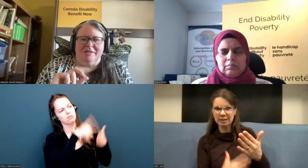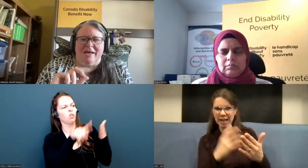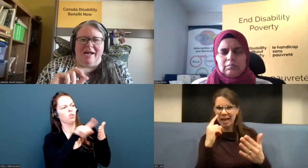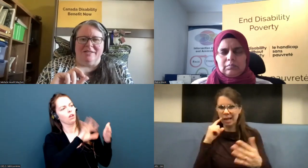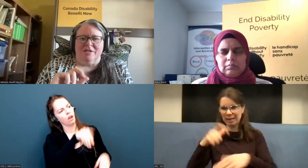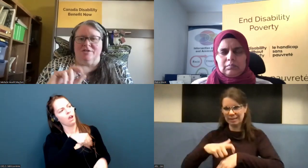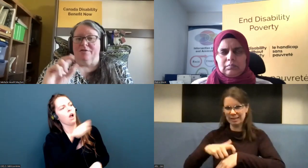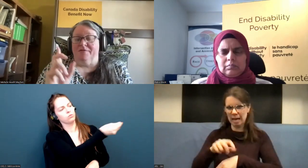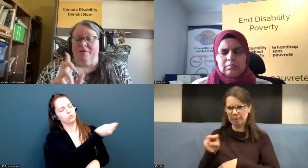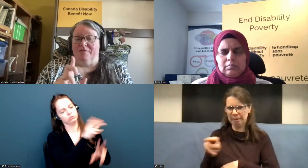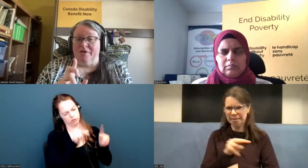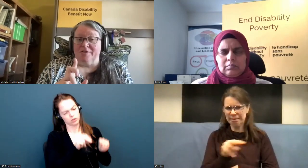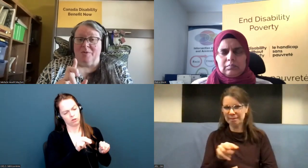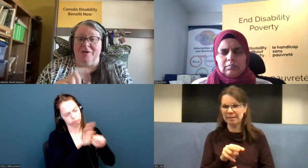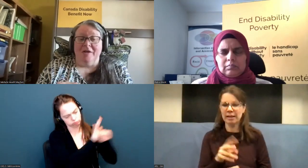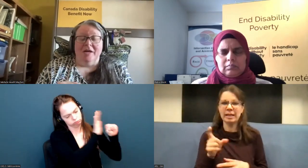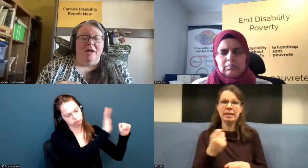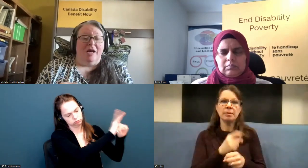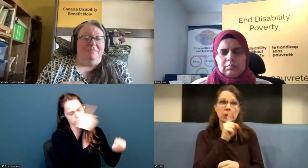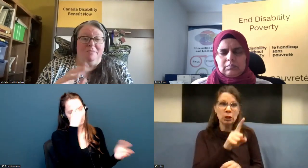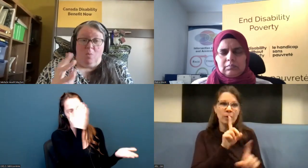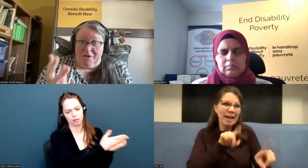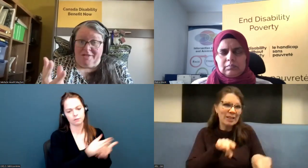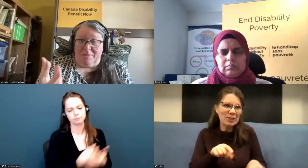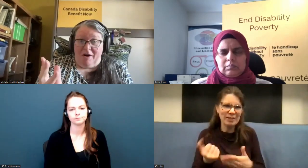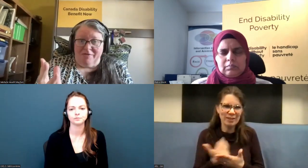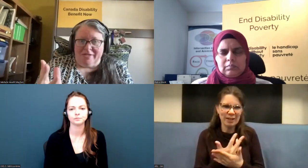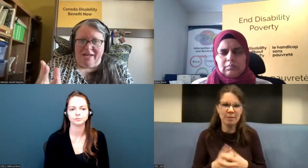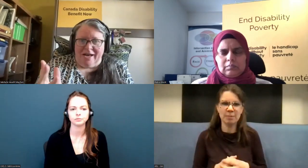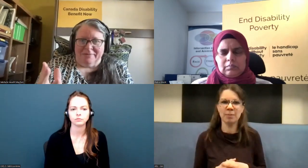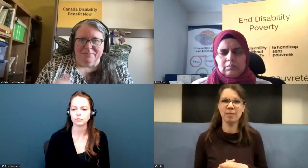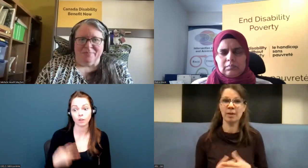TO ANSWER. THE FIRST ONE, WHAT IS THE POVERTY LINE?